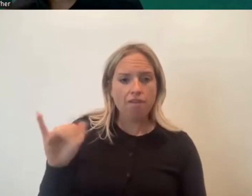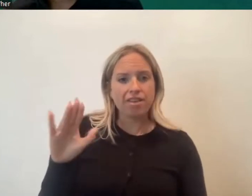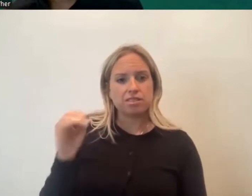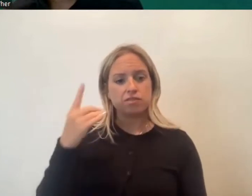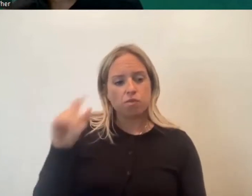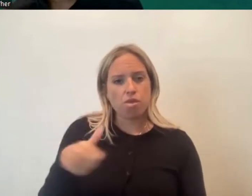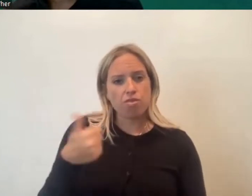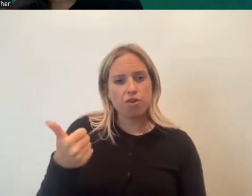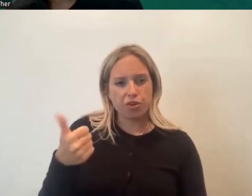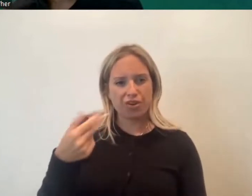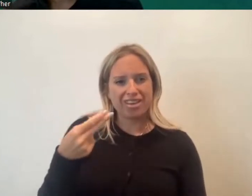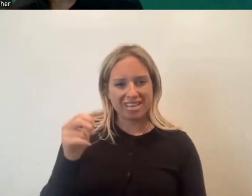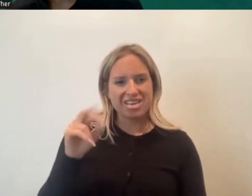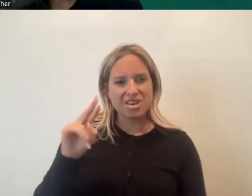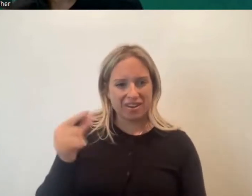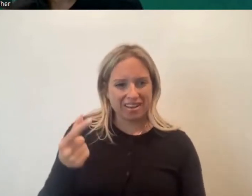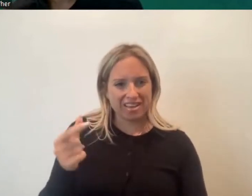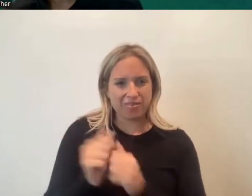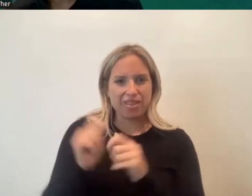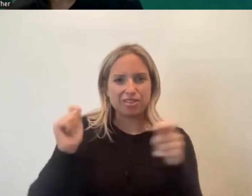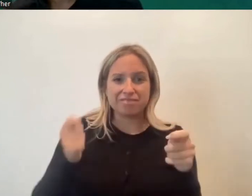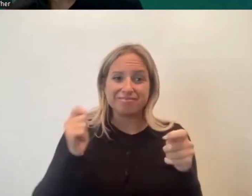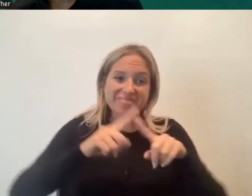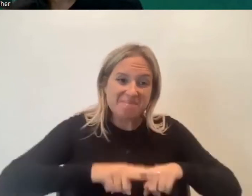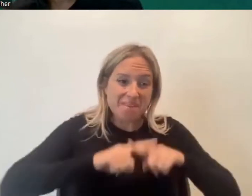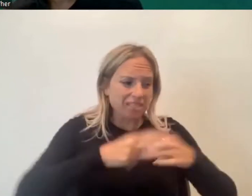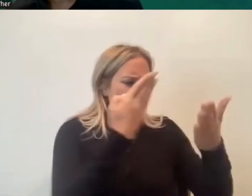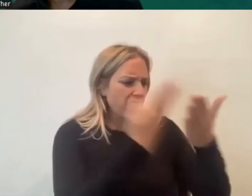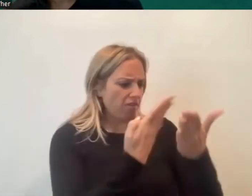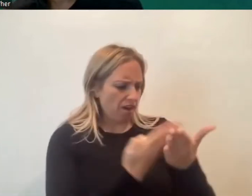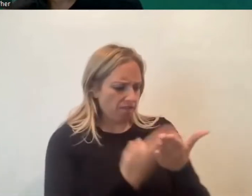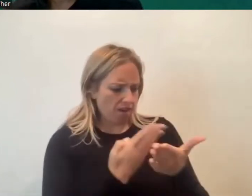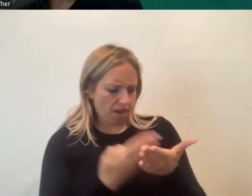It just depends on the facts and circumstances of the case.